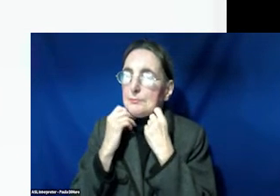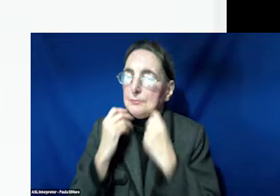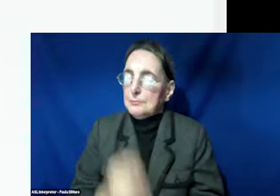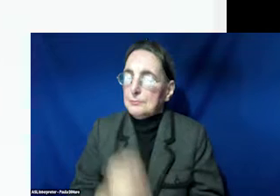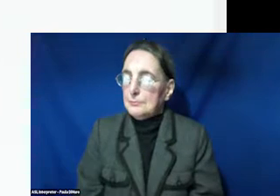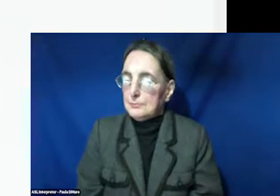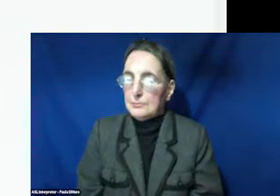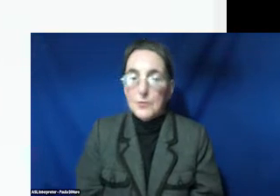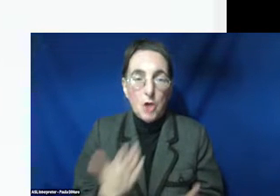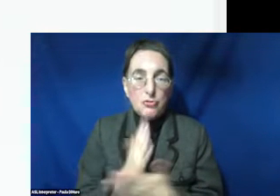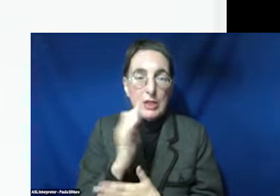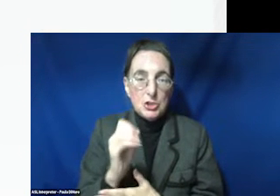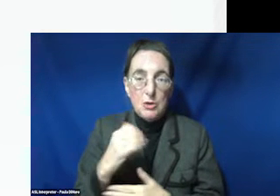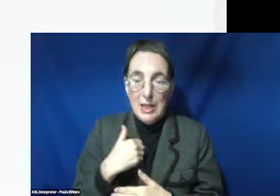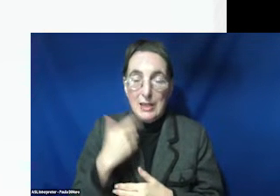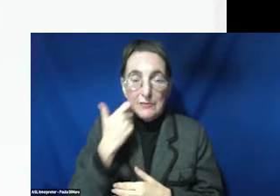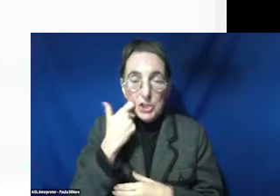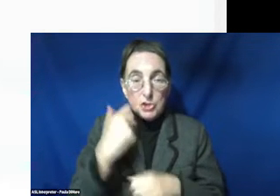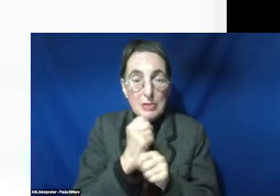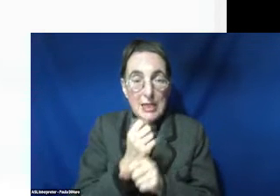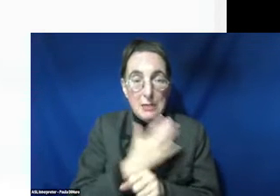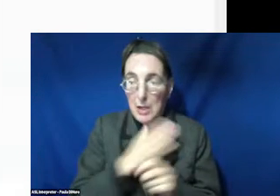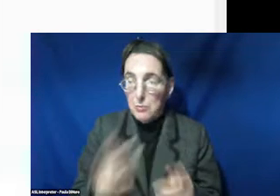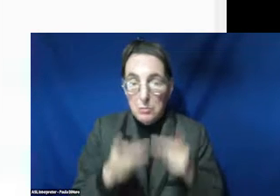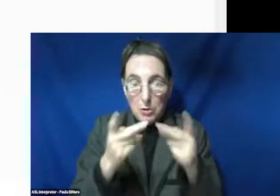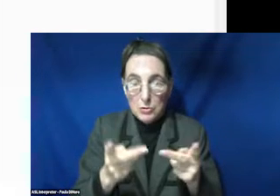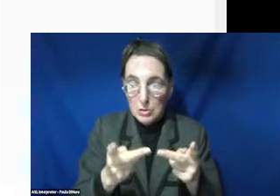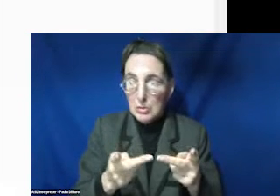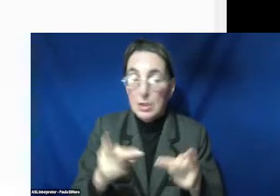All right. So I have just created my proposal. And this is what the screen looks like.